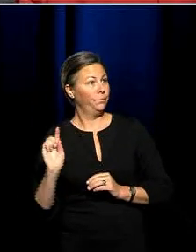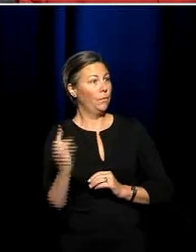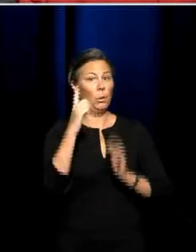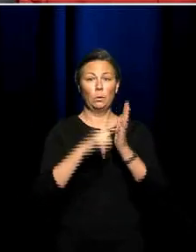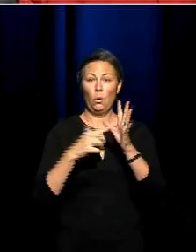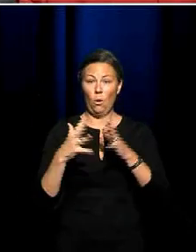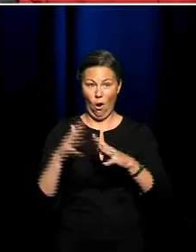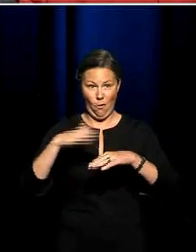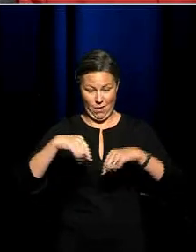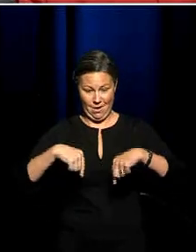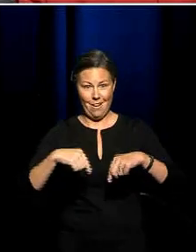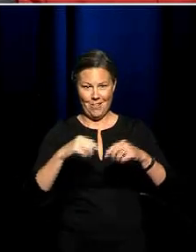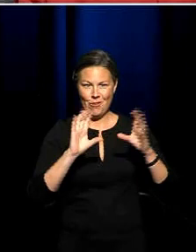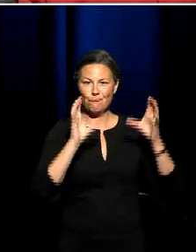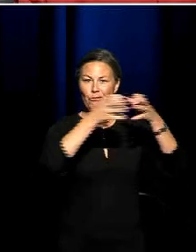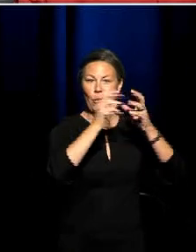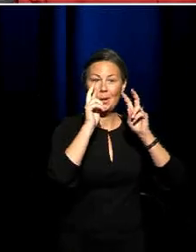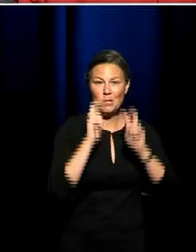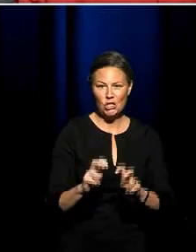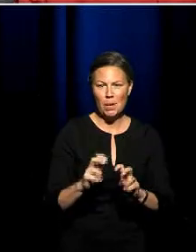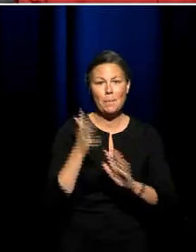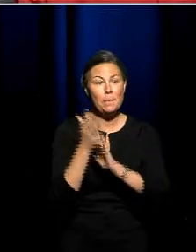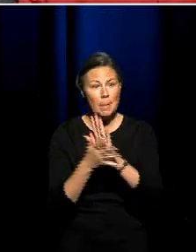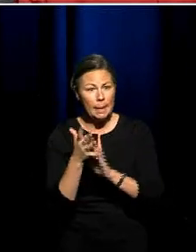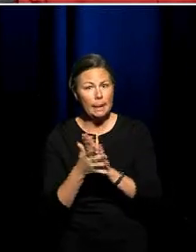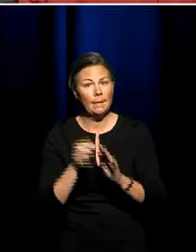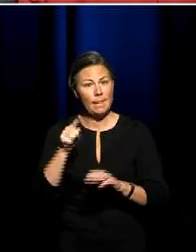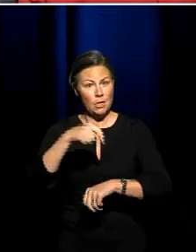the importance that the first Parliament of this nation attached to Royal